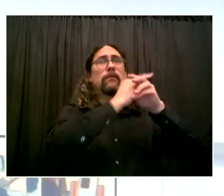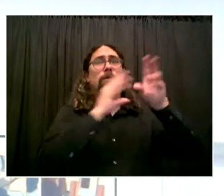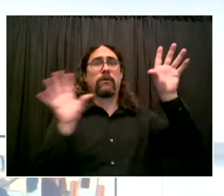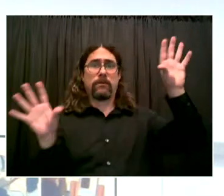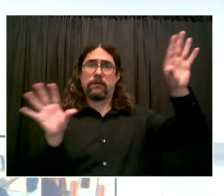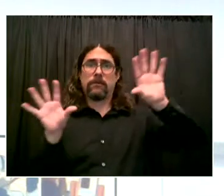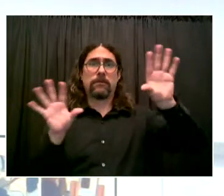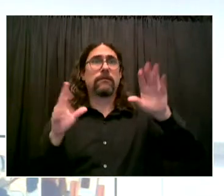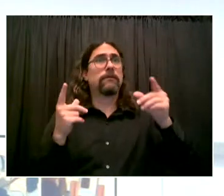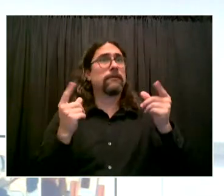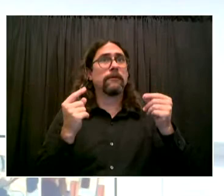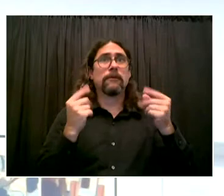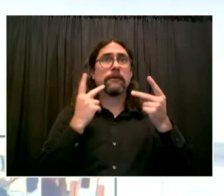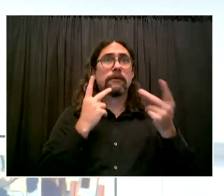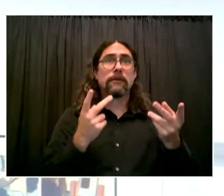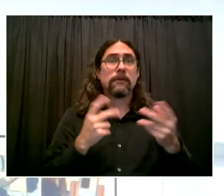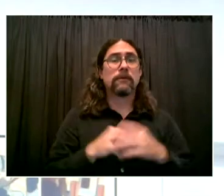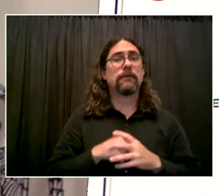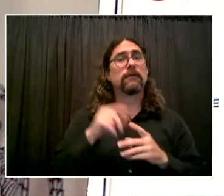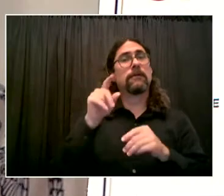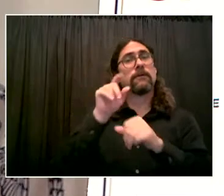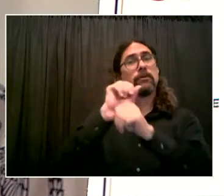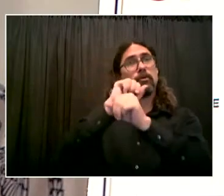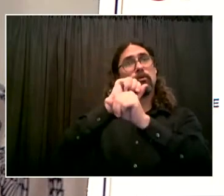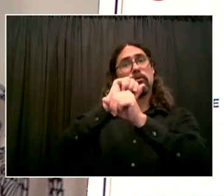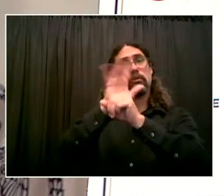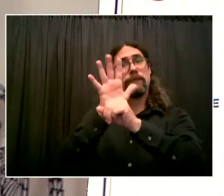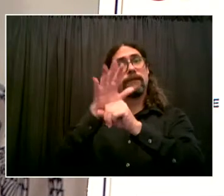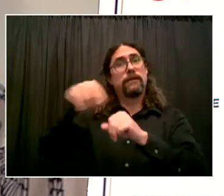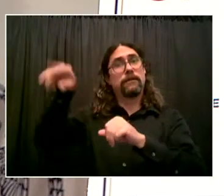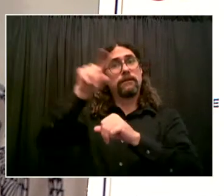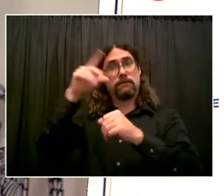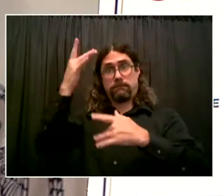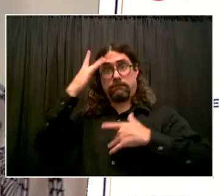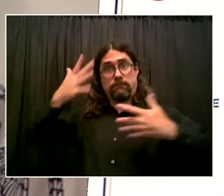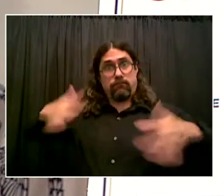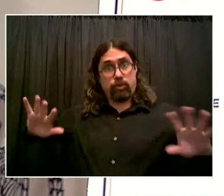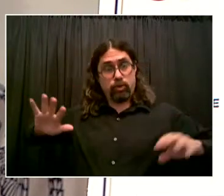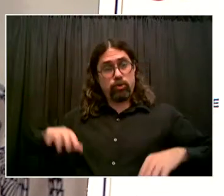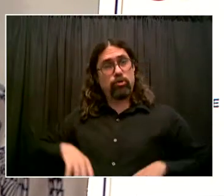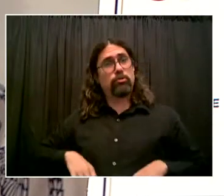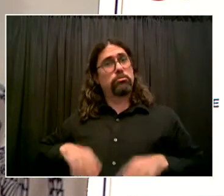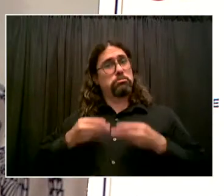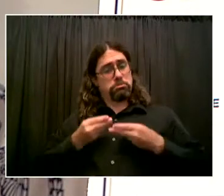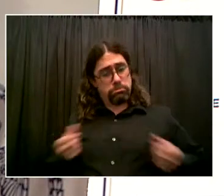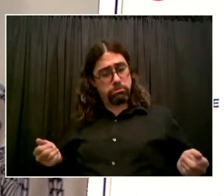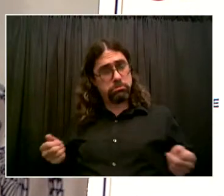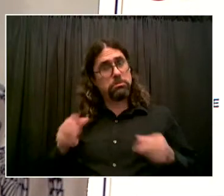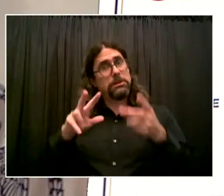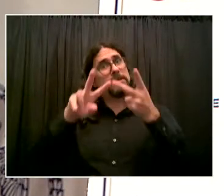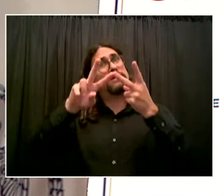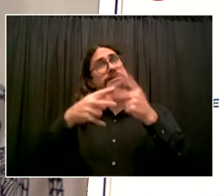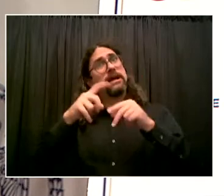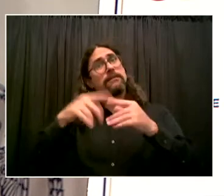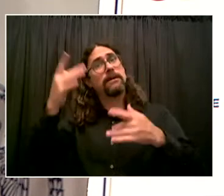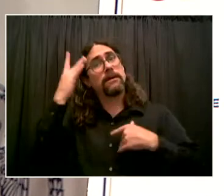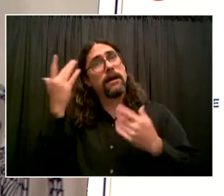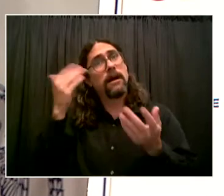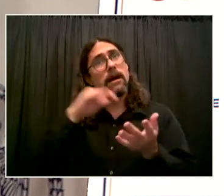REMAINS QUITE UNCOMMON IN THE BEST WAY TO PROTECT ONESELF AGAINST